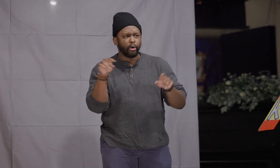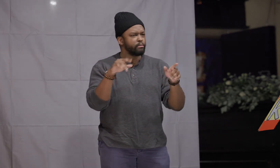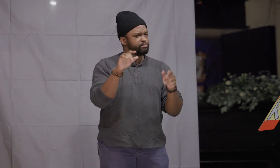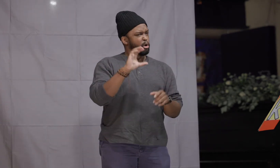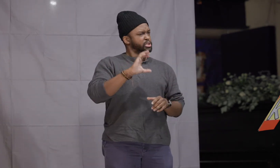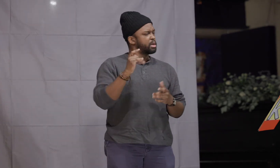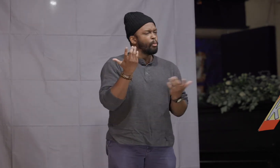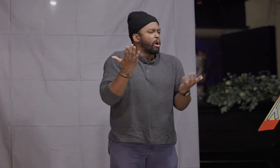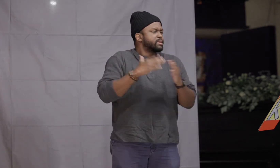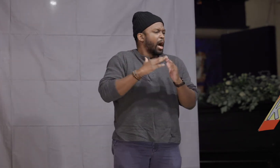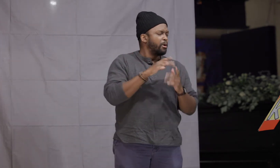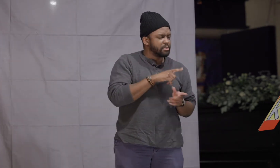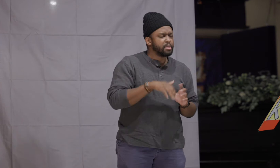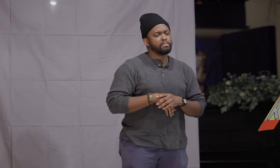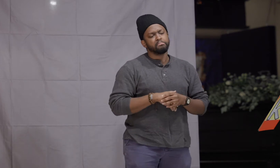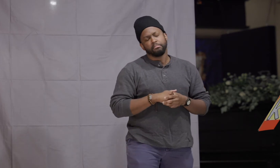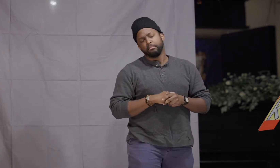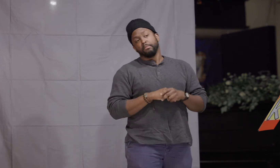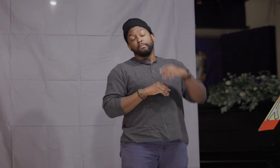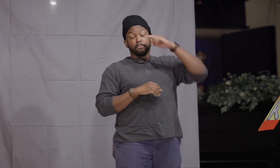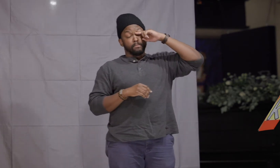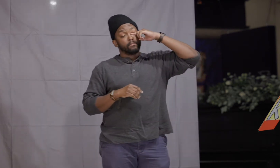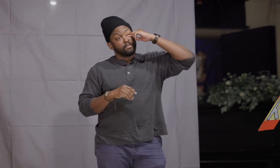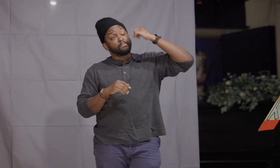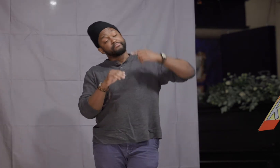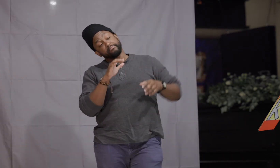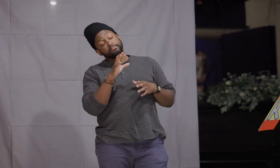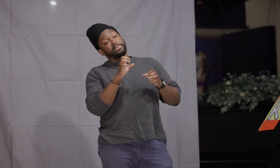to get a feel for the area, but our plan was to take a tour.